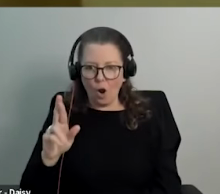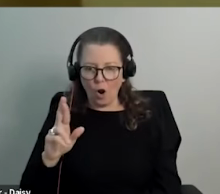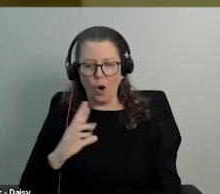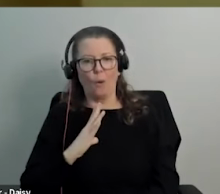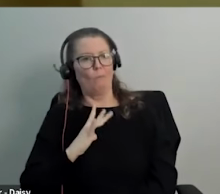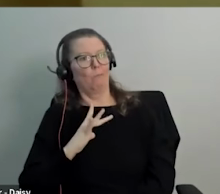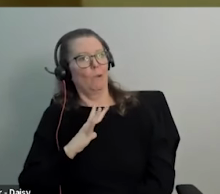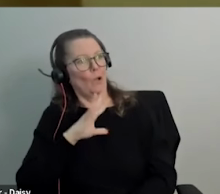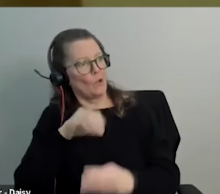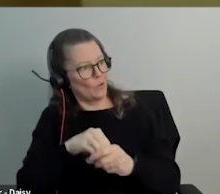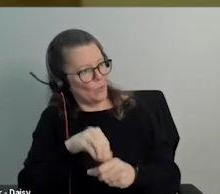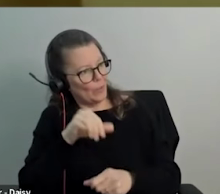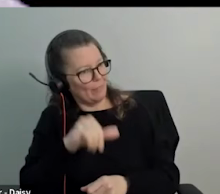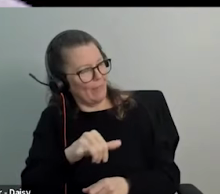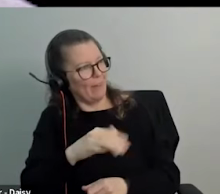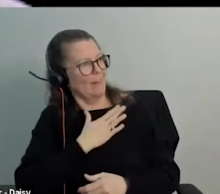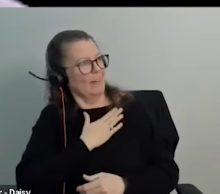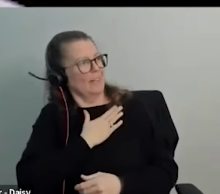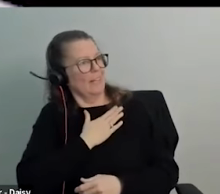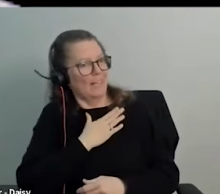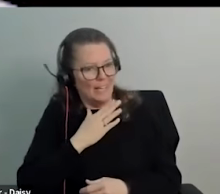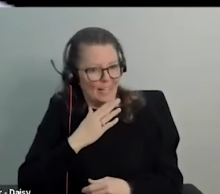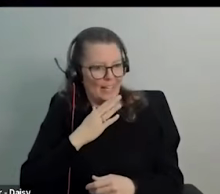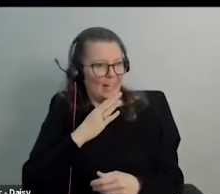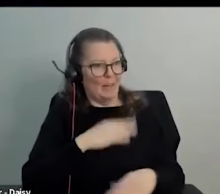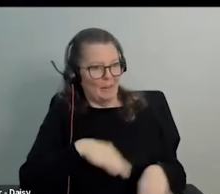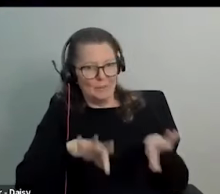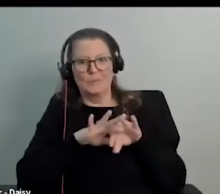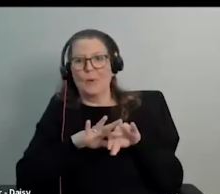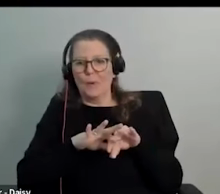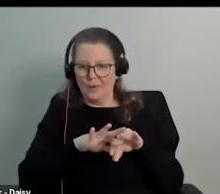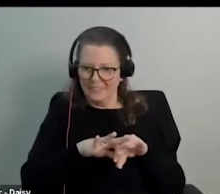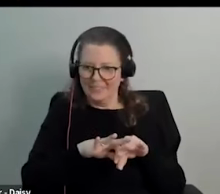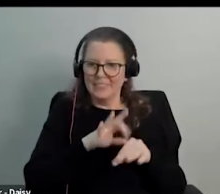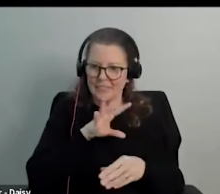We just got this as the OKRs for Adobe this year.